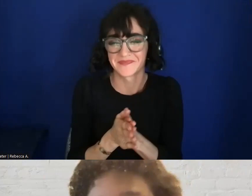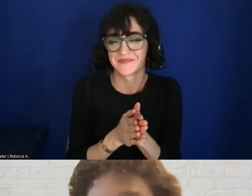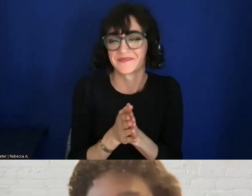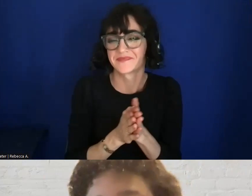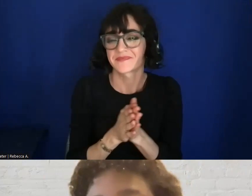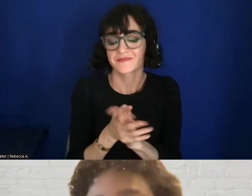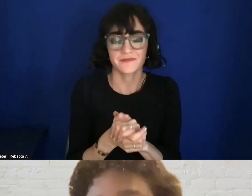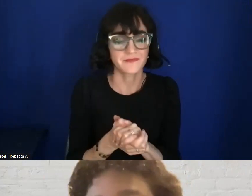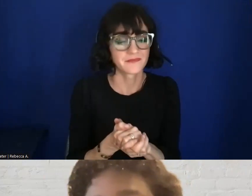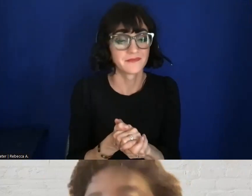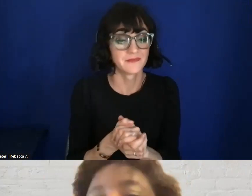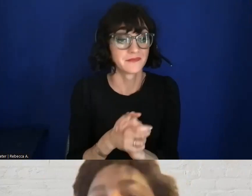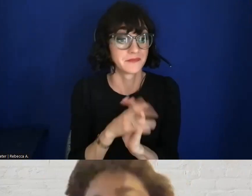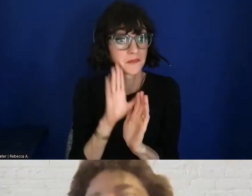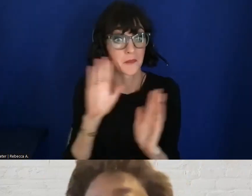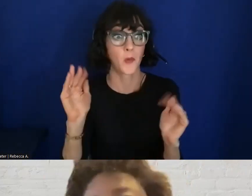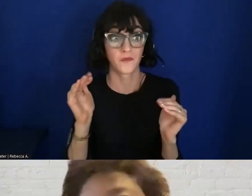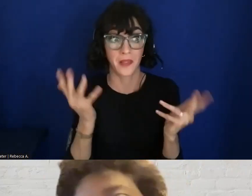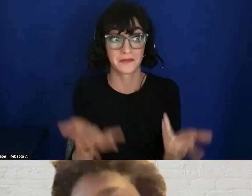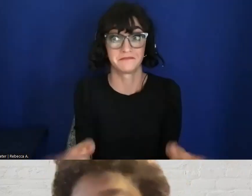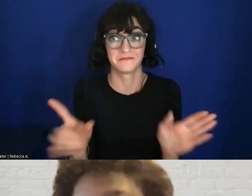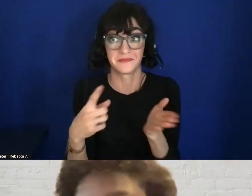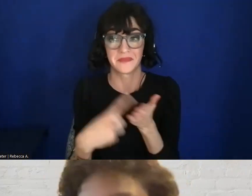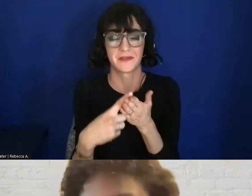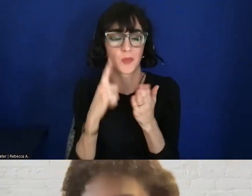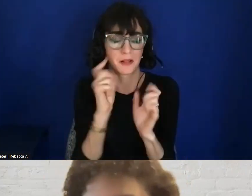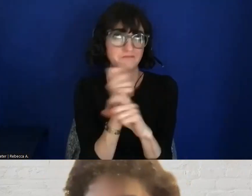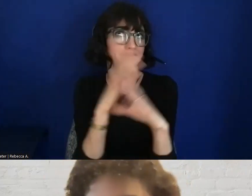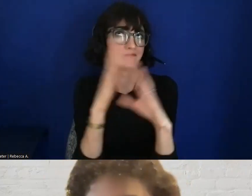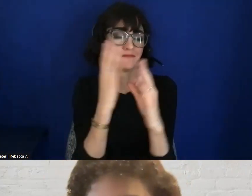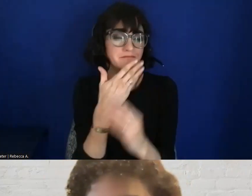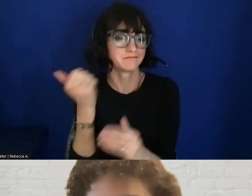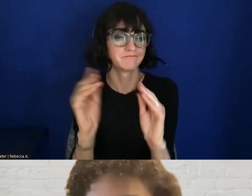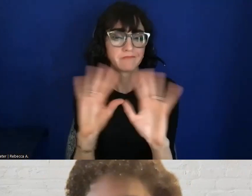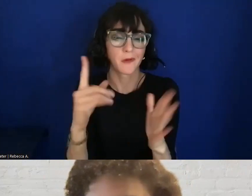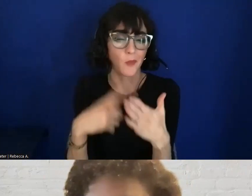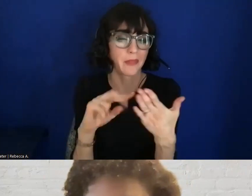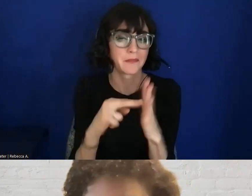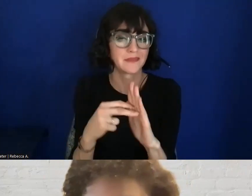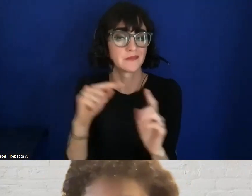finished our with our discussion you'll have a better idea of what harm reduction approach is